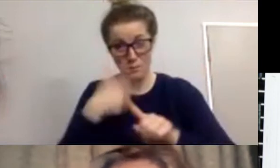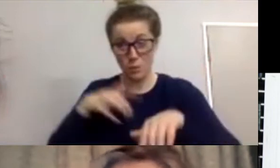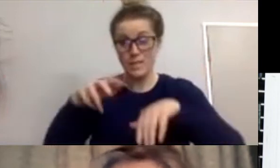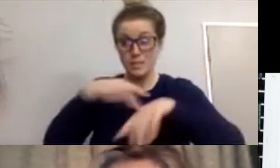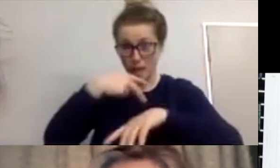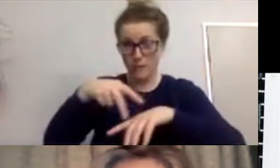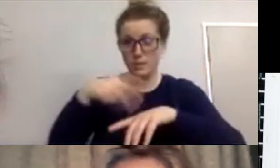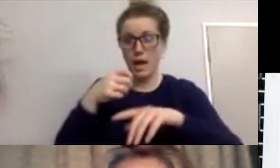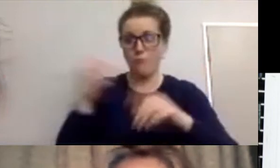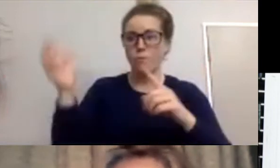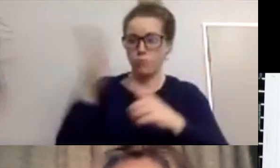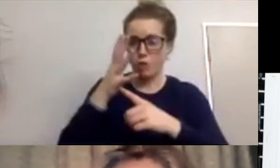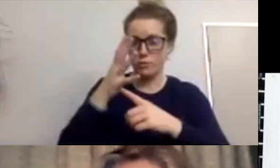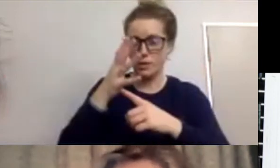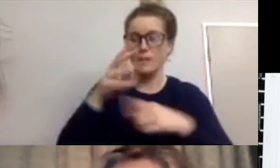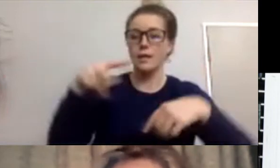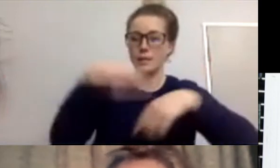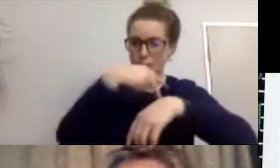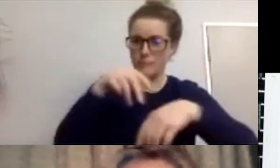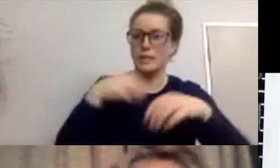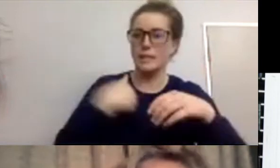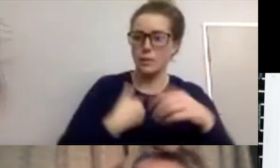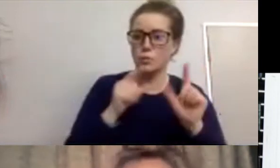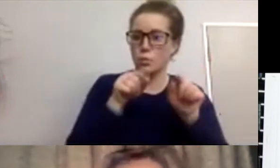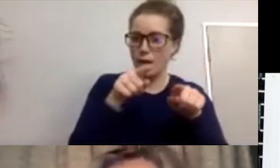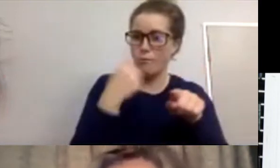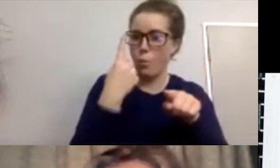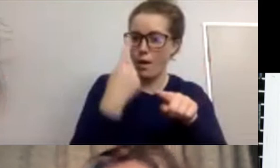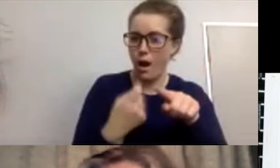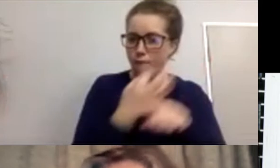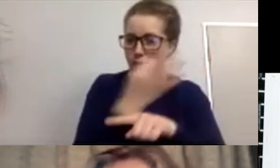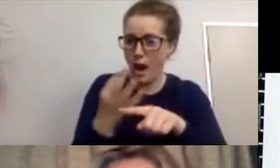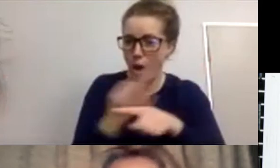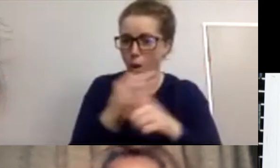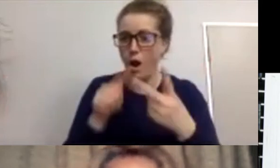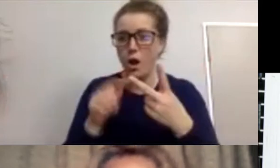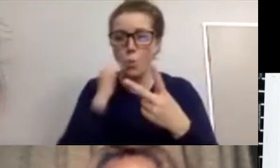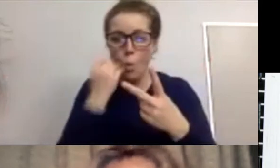and they need to do their company class for an hour and a half and then they have to do their warm-up. So I thought okay,